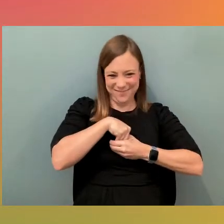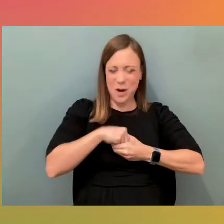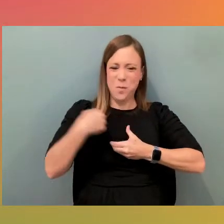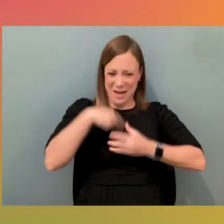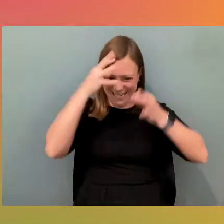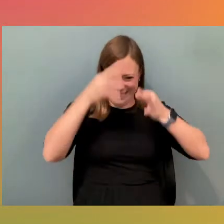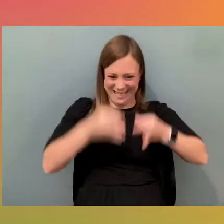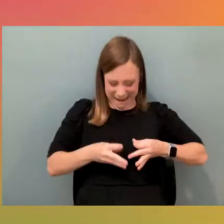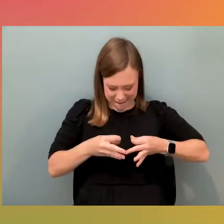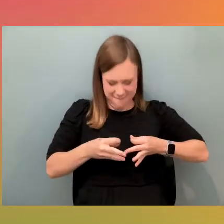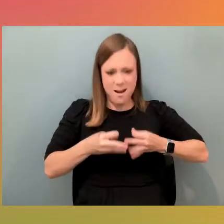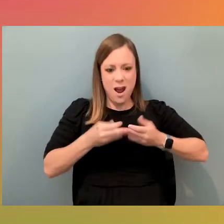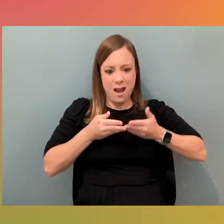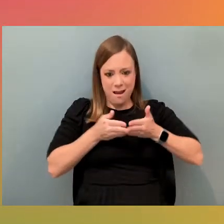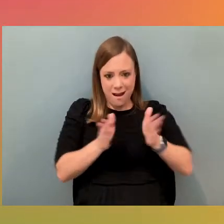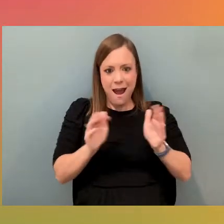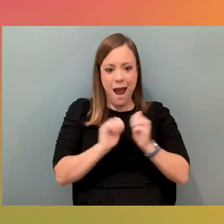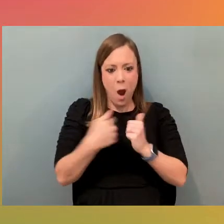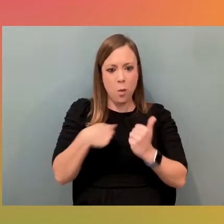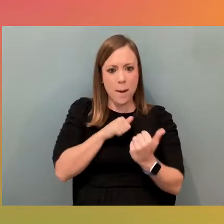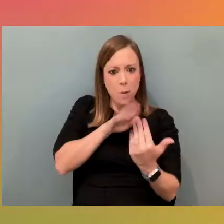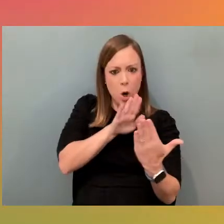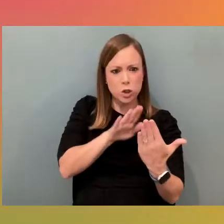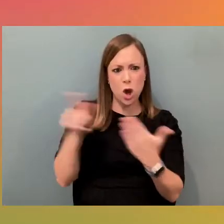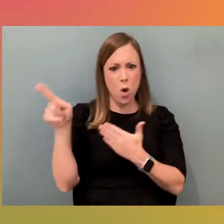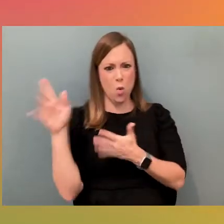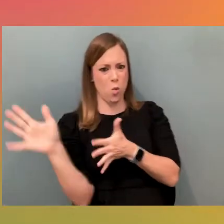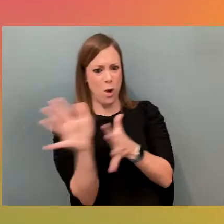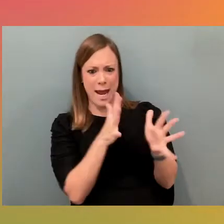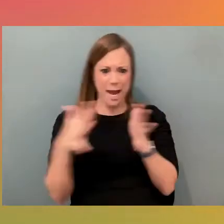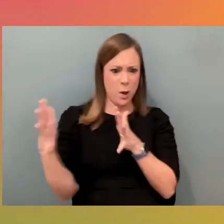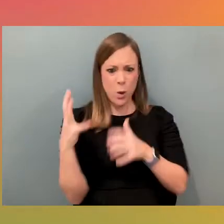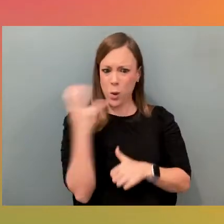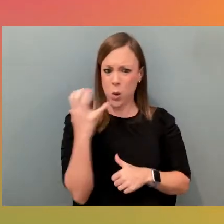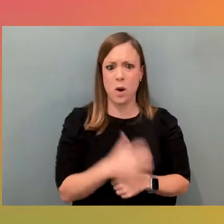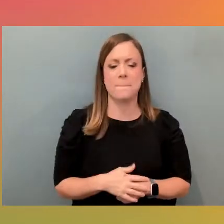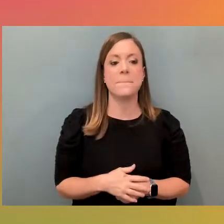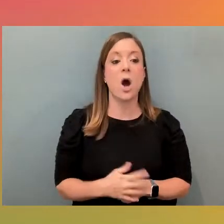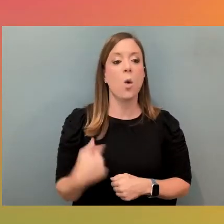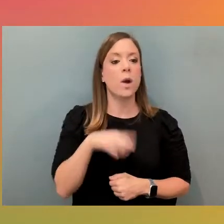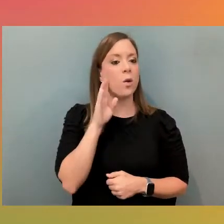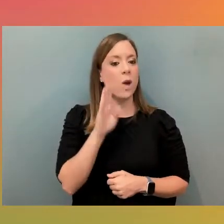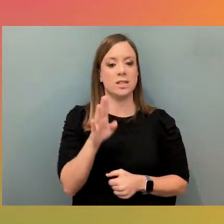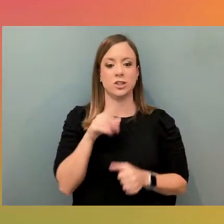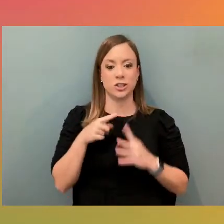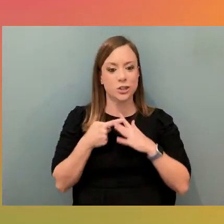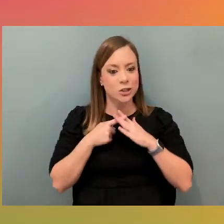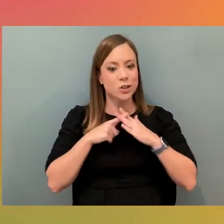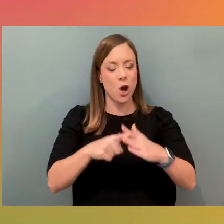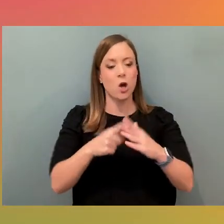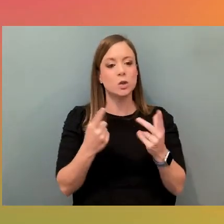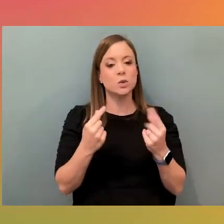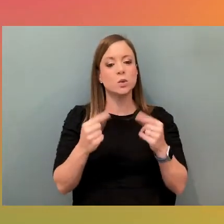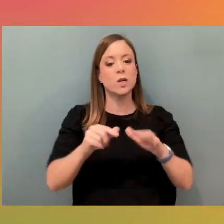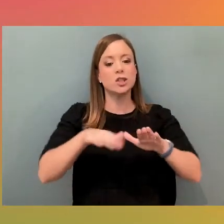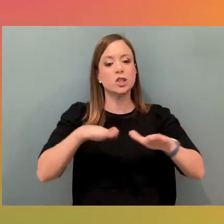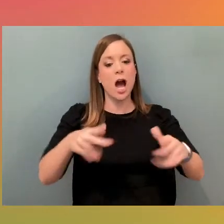RIGHT IN, BECAUSE I KNOW, YOU KNOW -- WOW, IT'S WINDY, HUH?